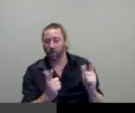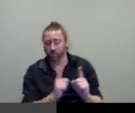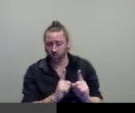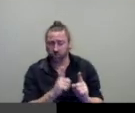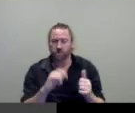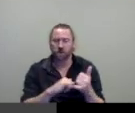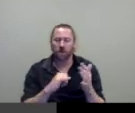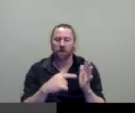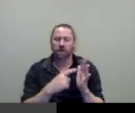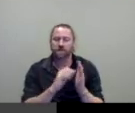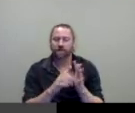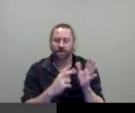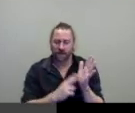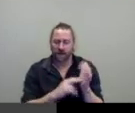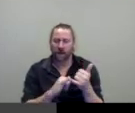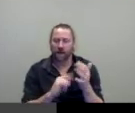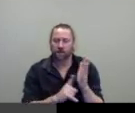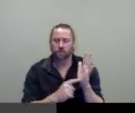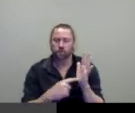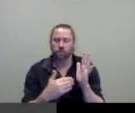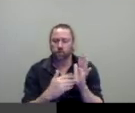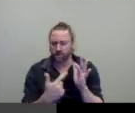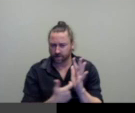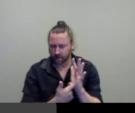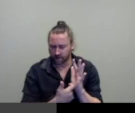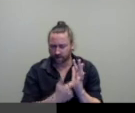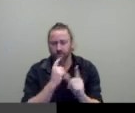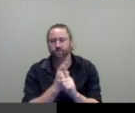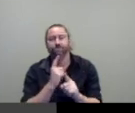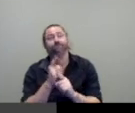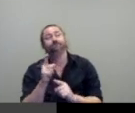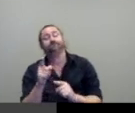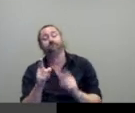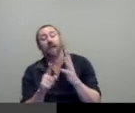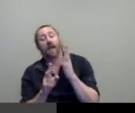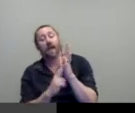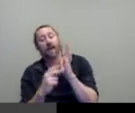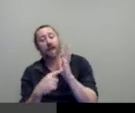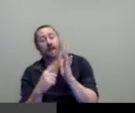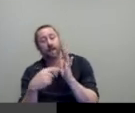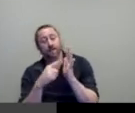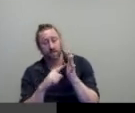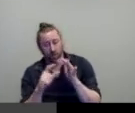explains this beautifully when he says that untitled artworks acknowledge the limits of